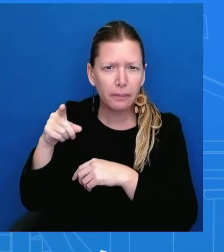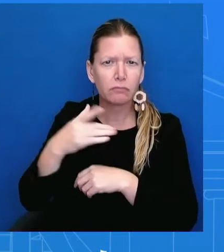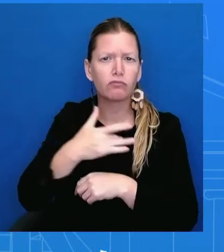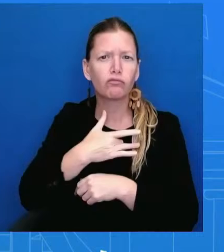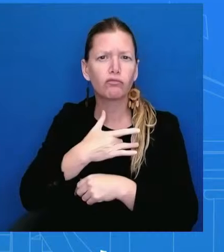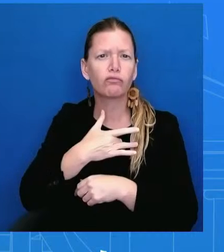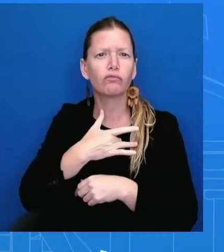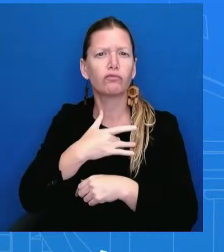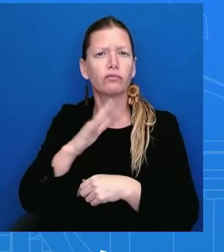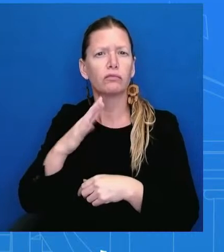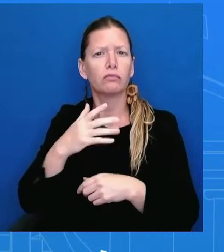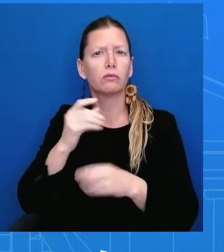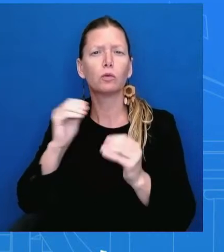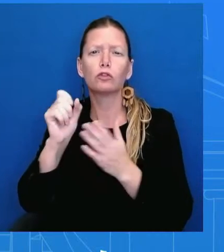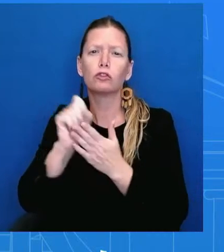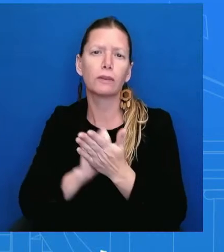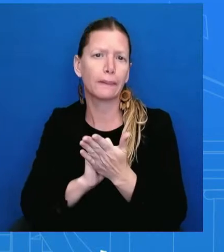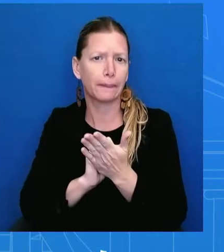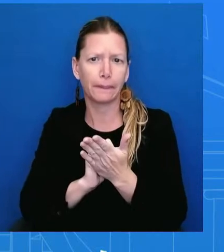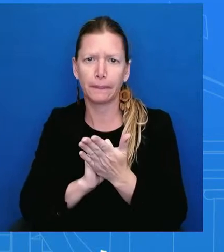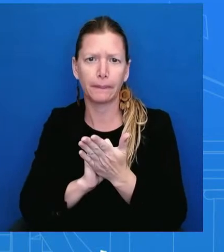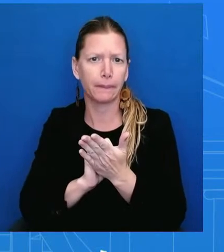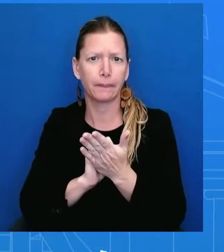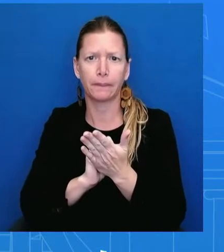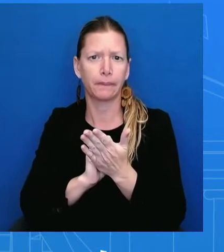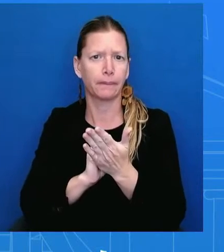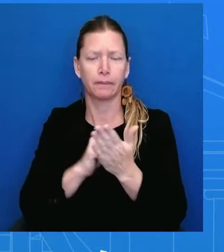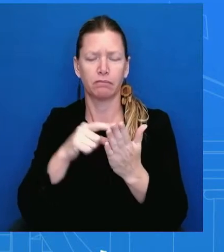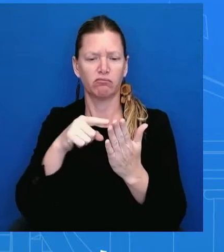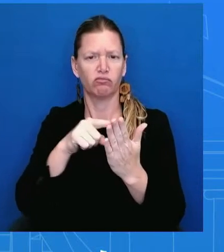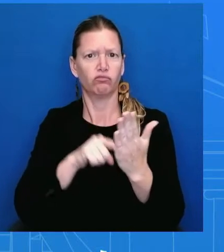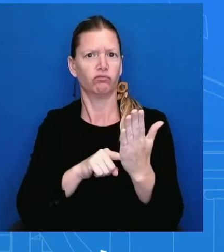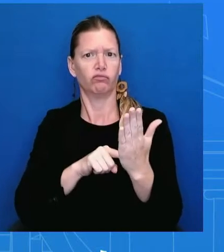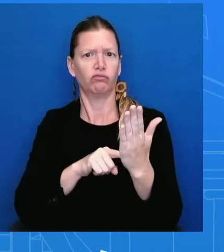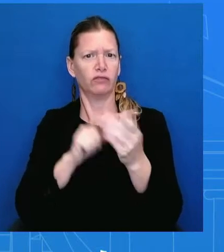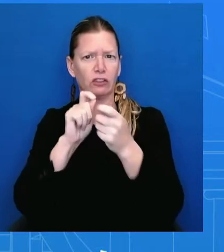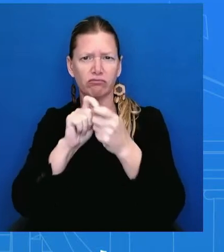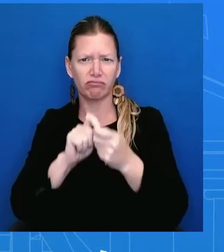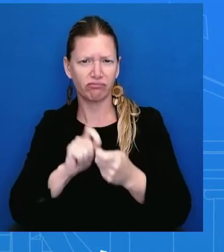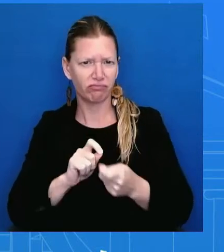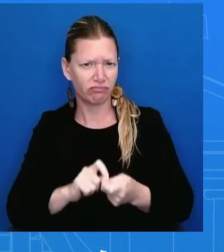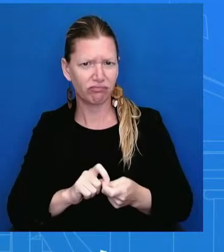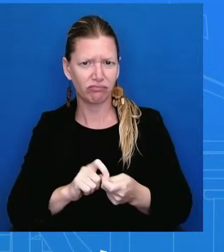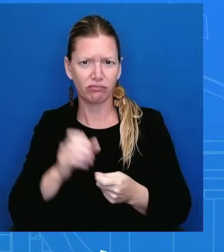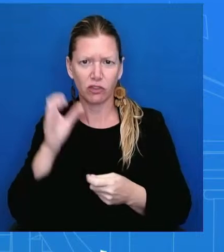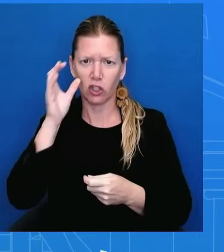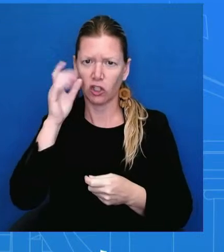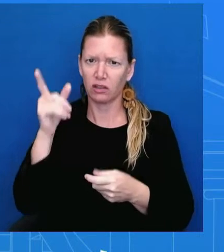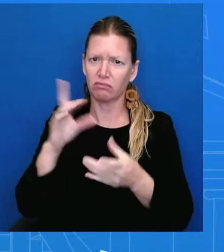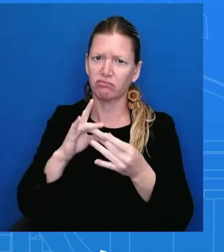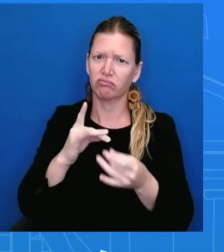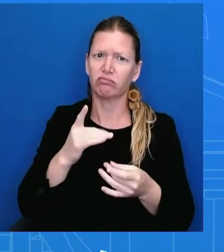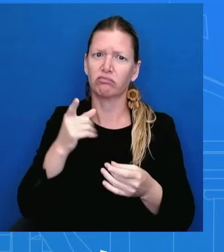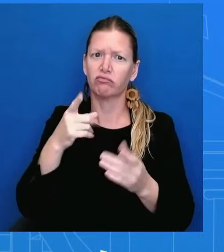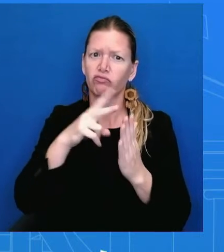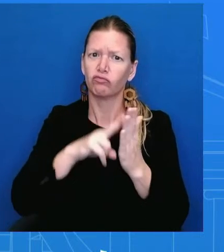during the call that he was reading some quotes. He said it. He shared that information. He was reading some quotes from -- from the debate.